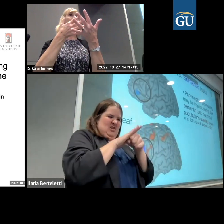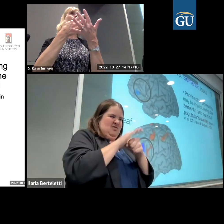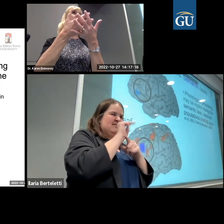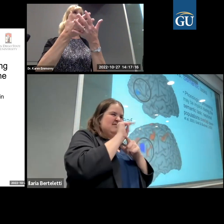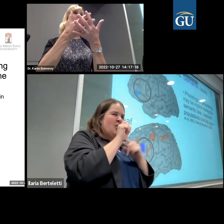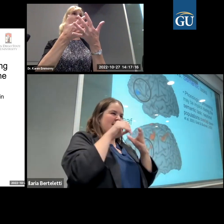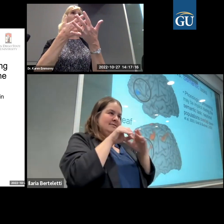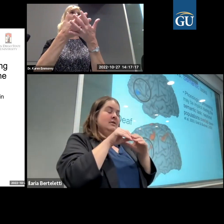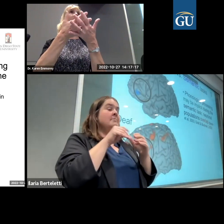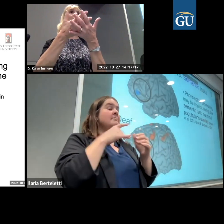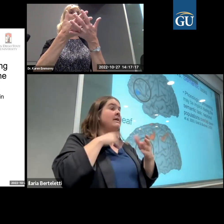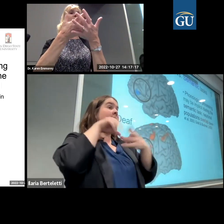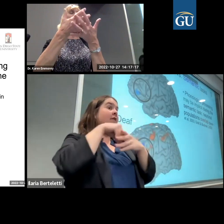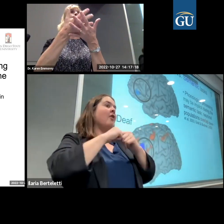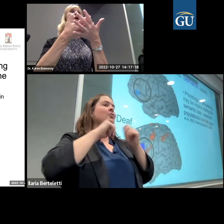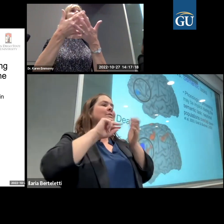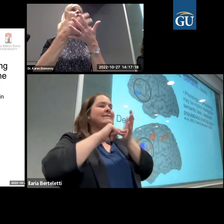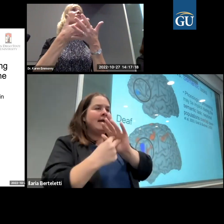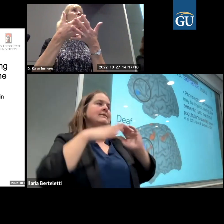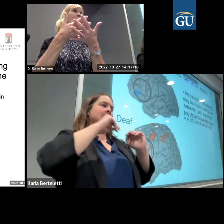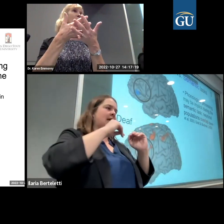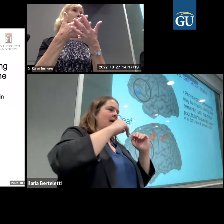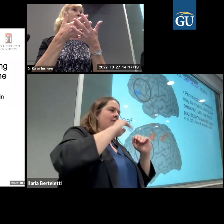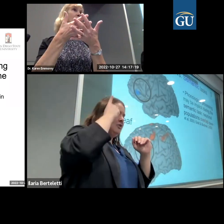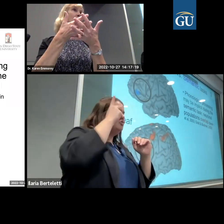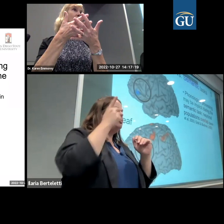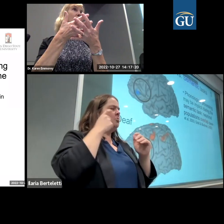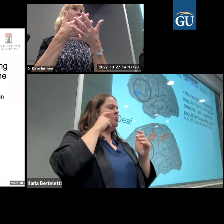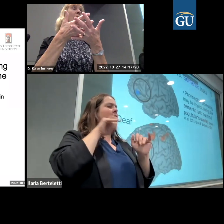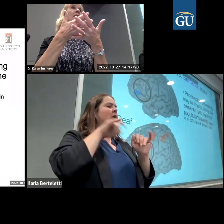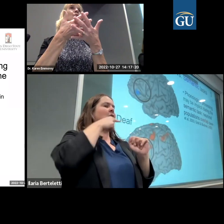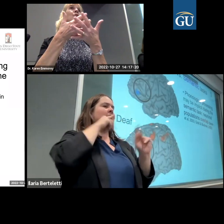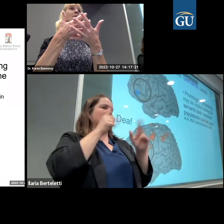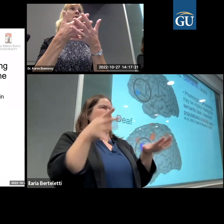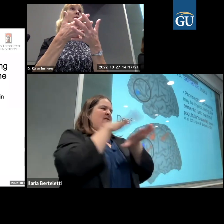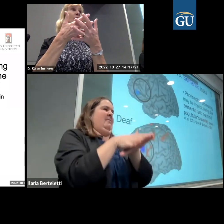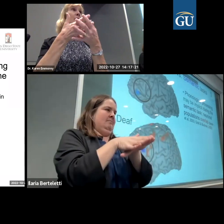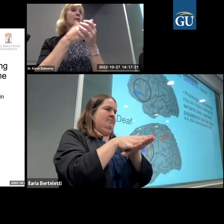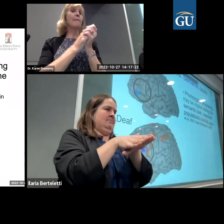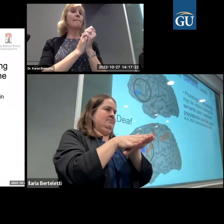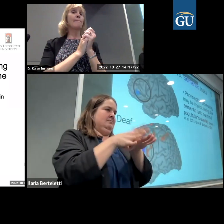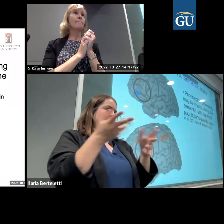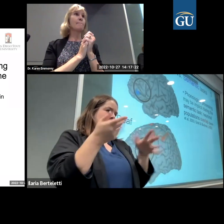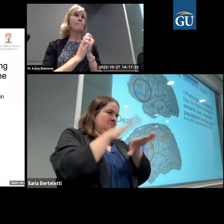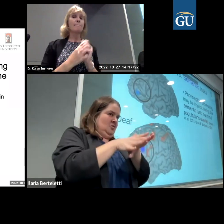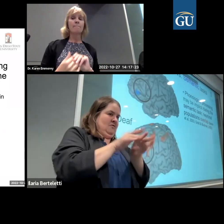But when you look at the deaf readers. You can see a segregation. You could see a separation between semantic and phonological processing,